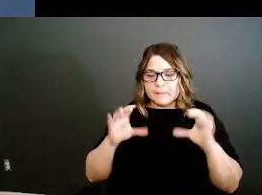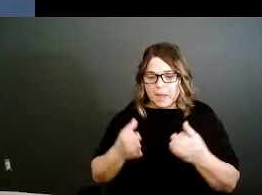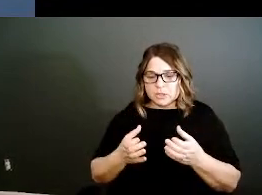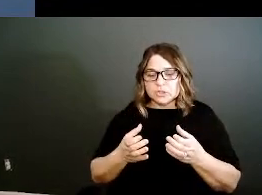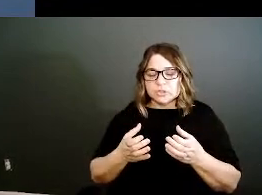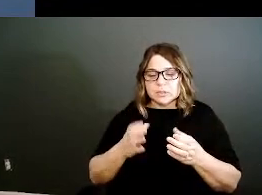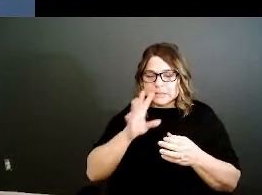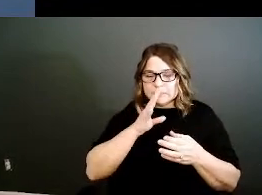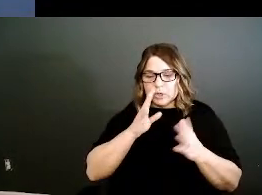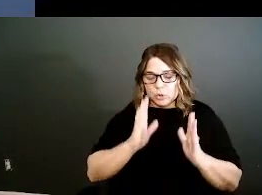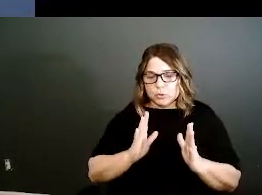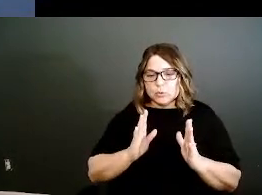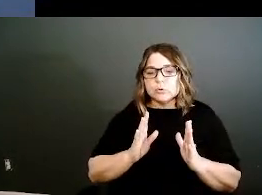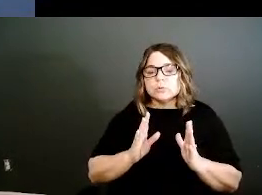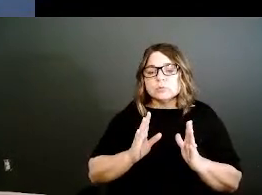SPEAKERS 62 THROUGH 65, KRISTIN